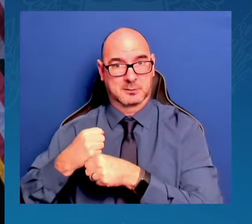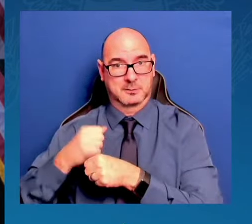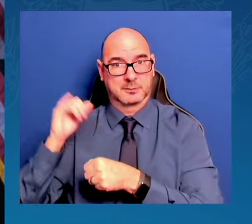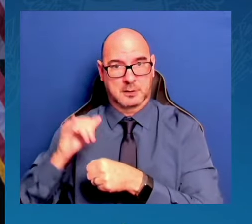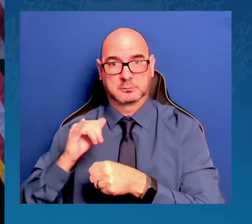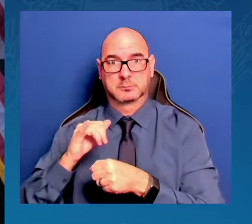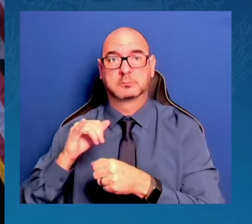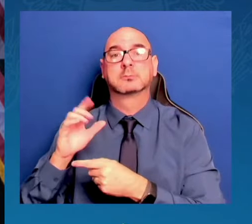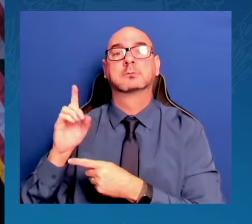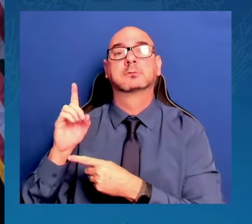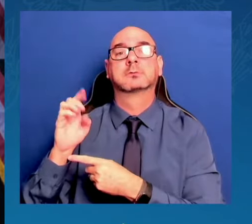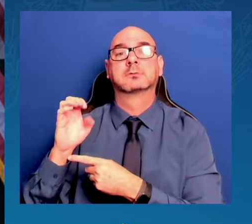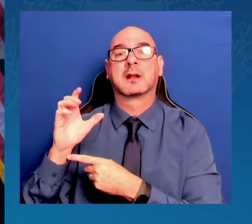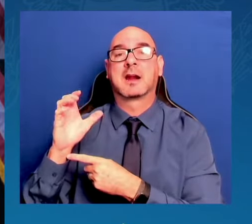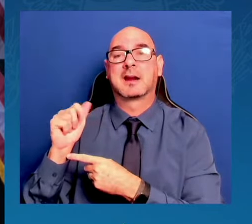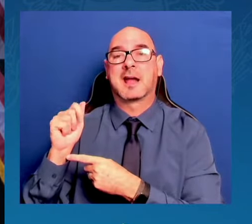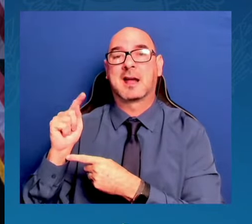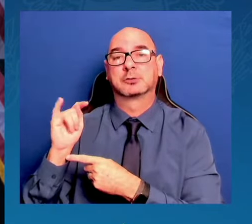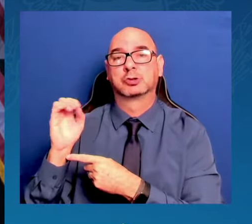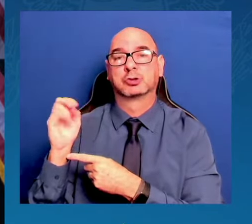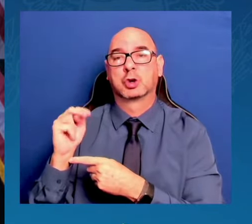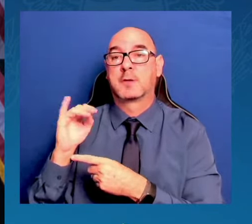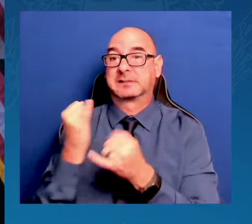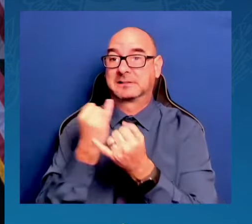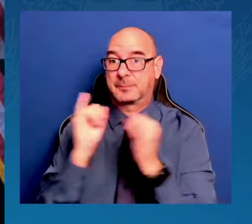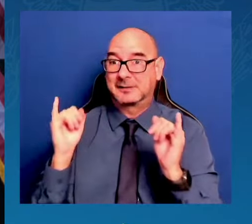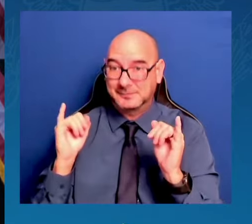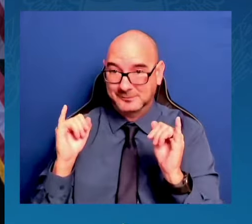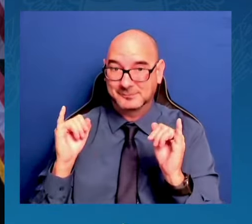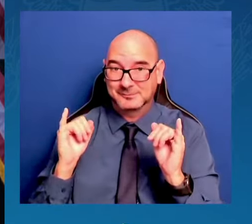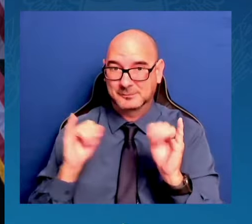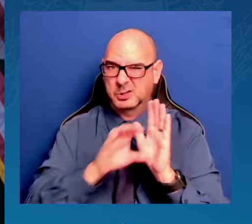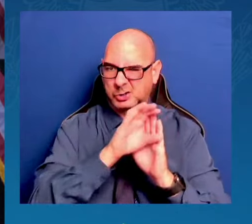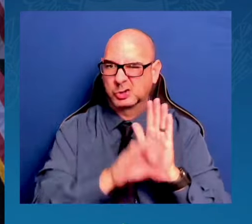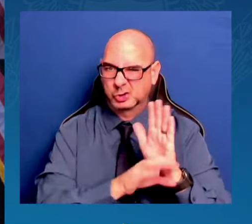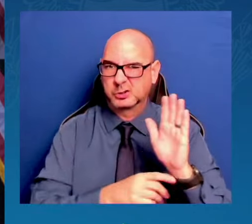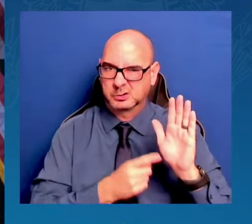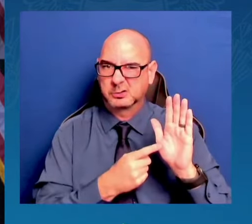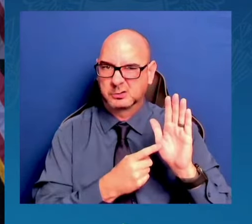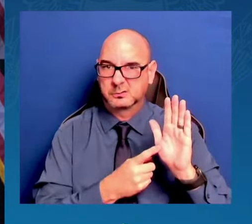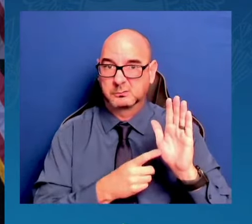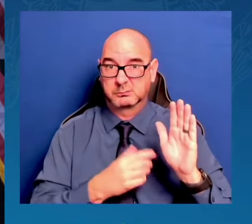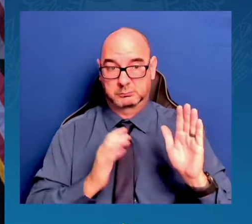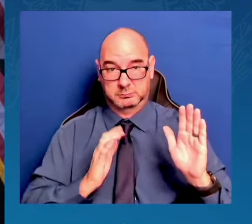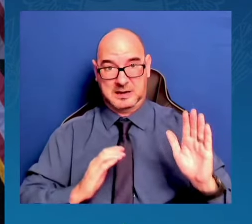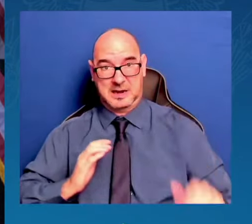that we are each endowed with the right to liberty